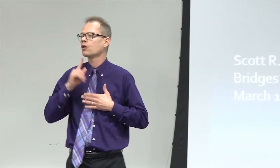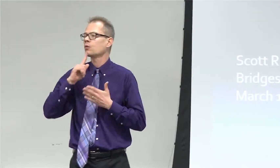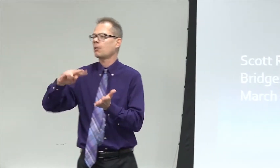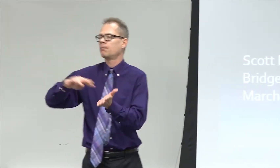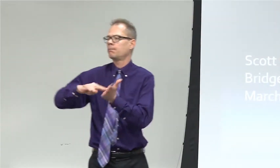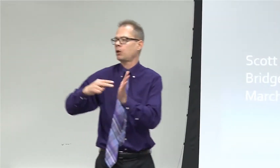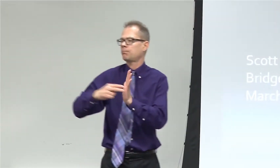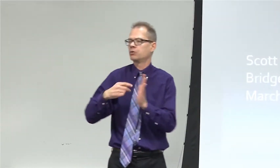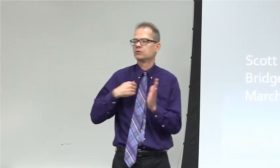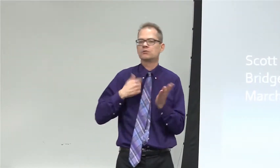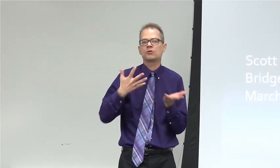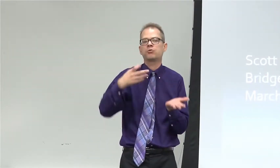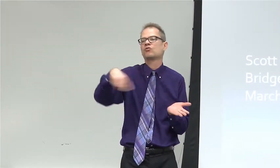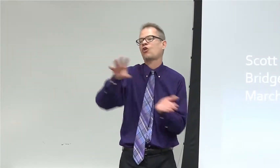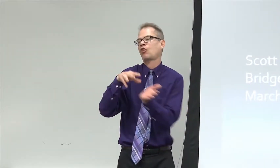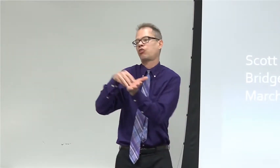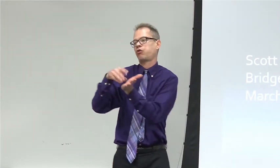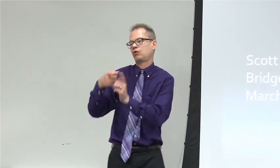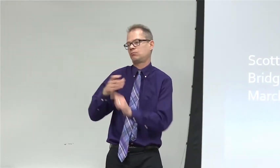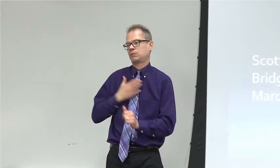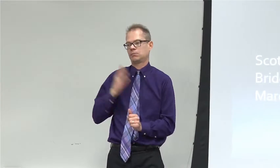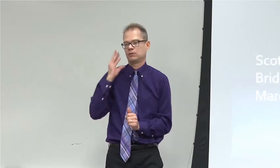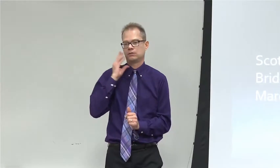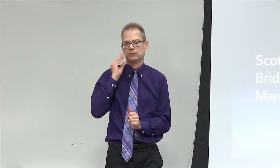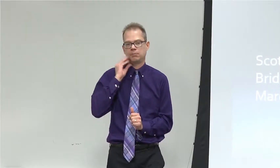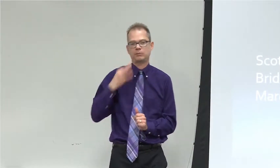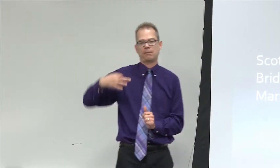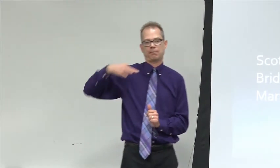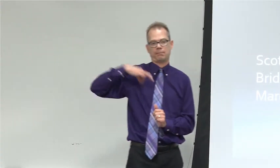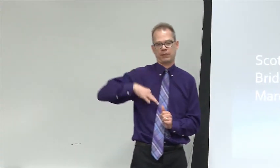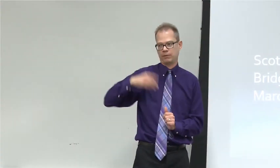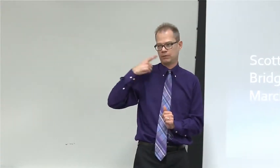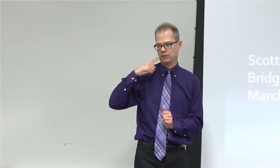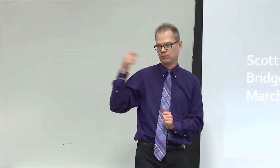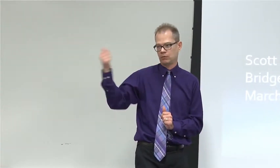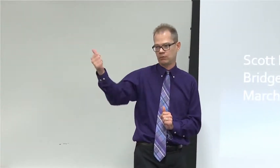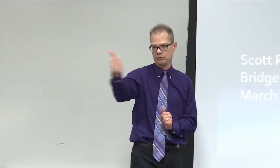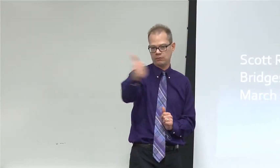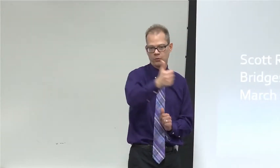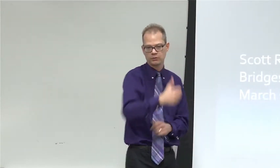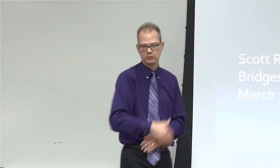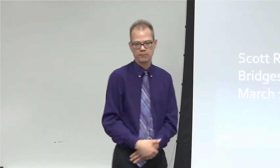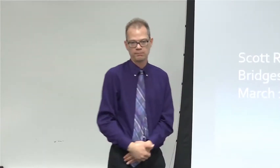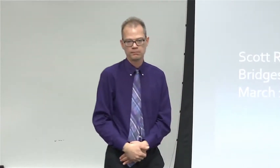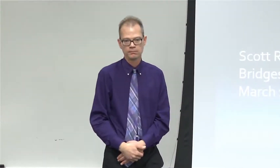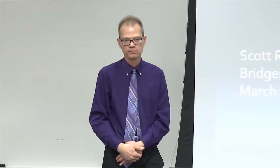Hopefully you will enjoy the...the...the purpose of being here and learning from me.